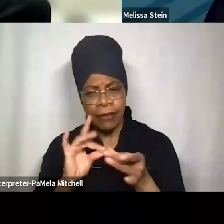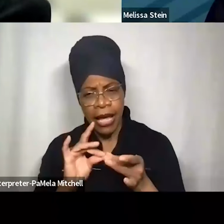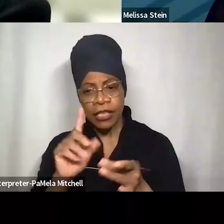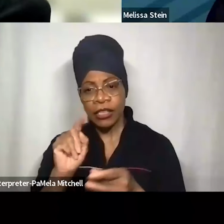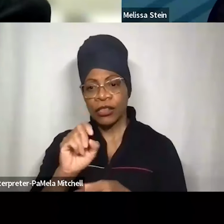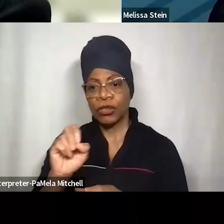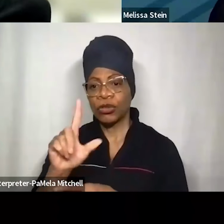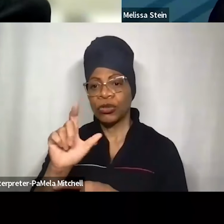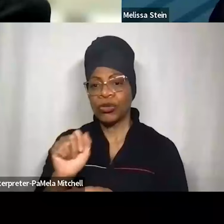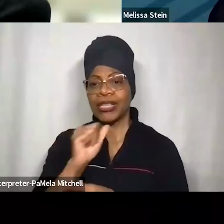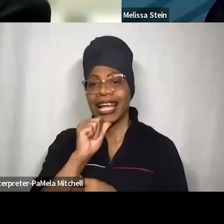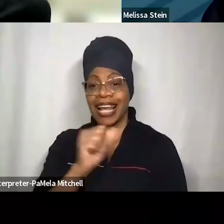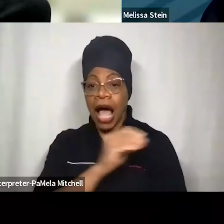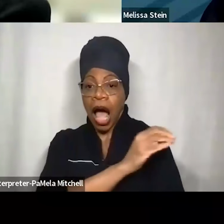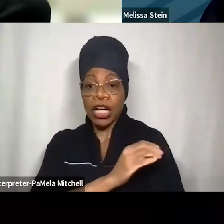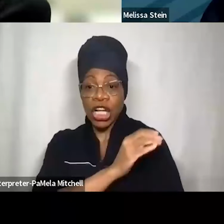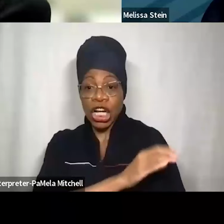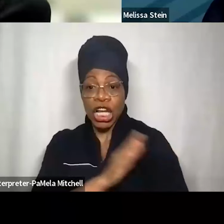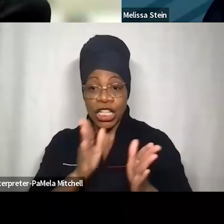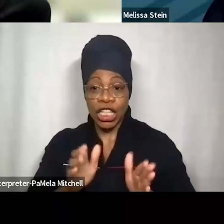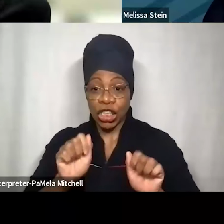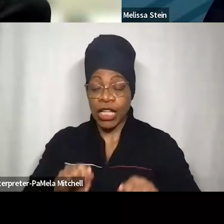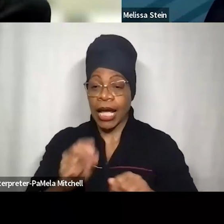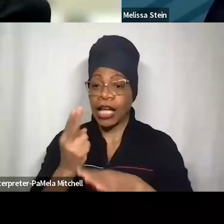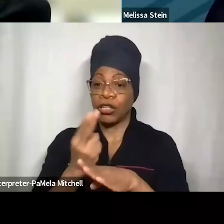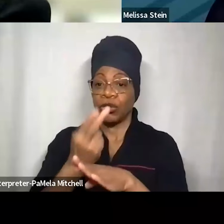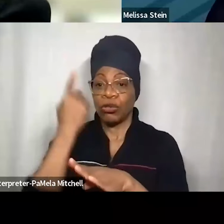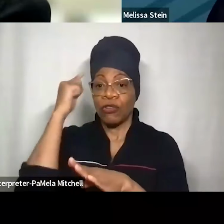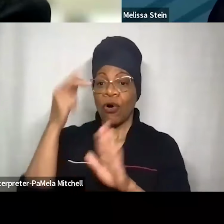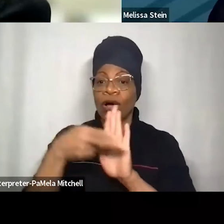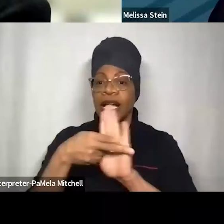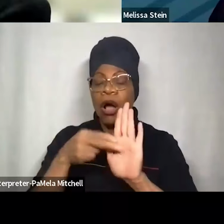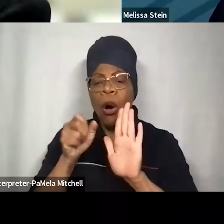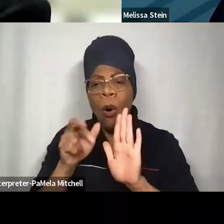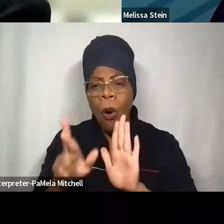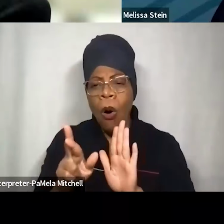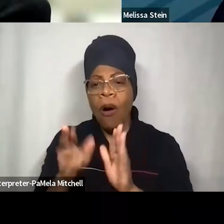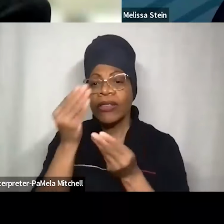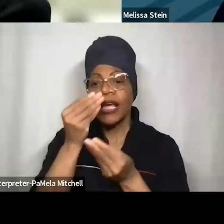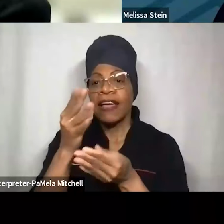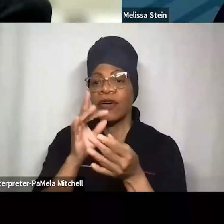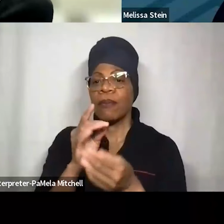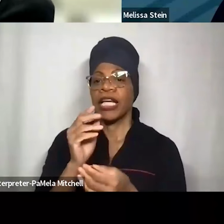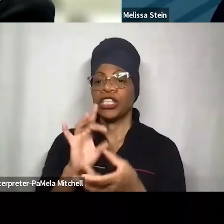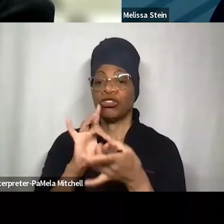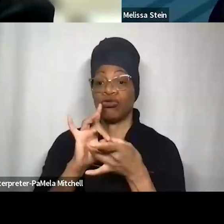that non-clinician can use for diagnosis? Or was the information strictly related to screening?